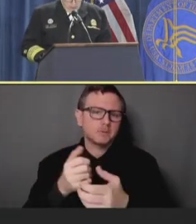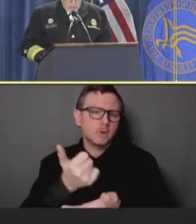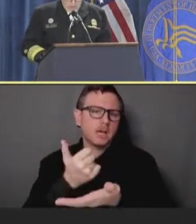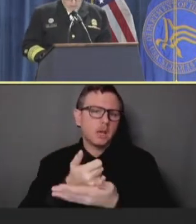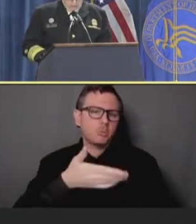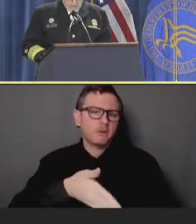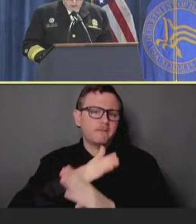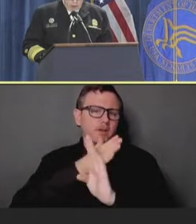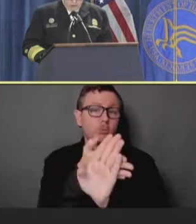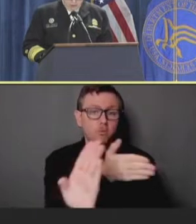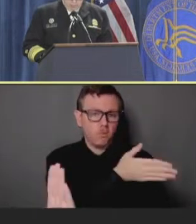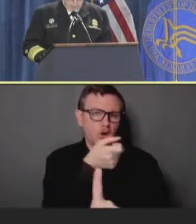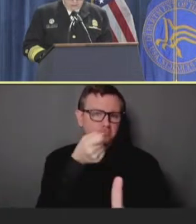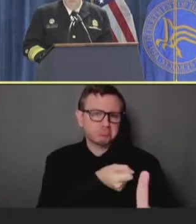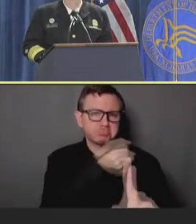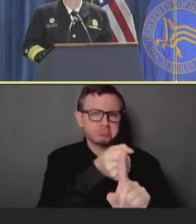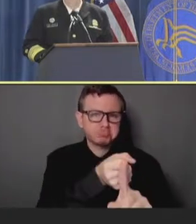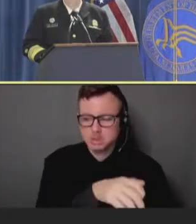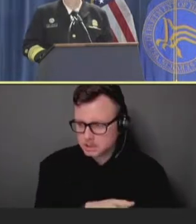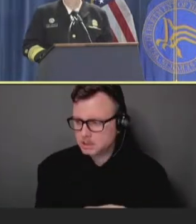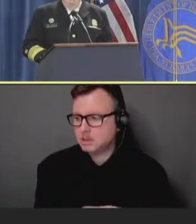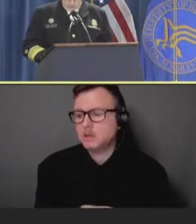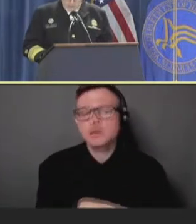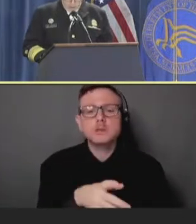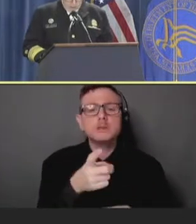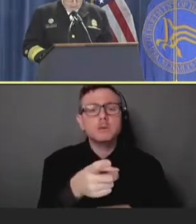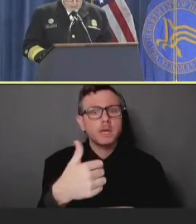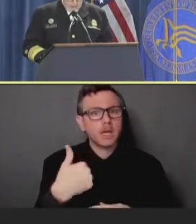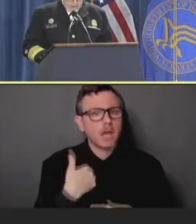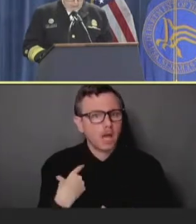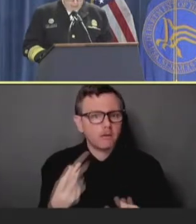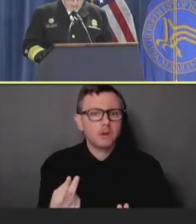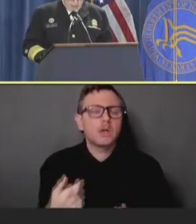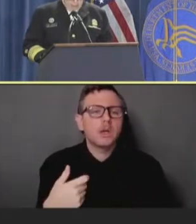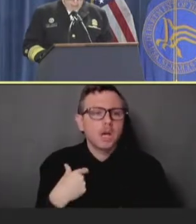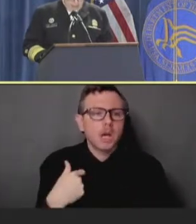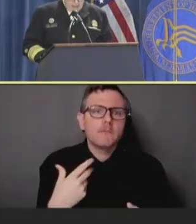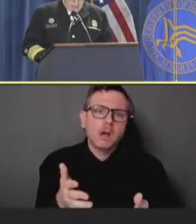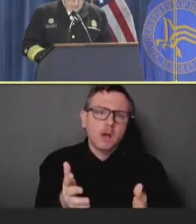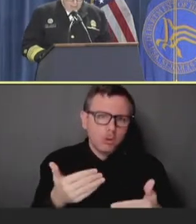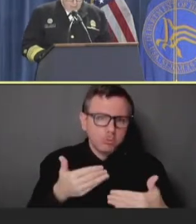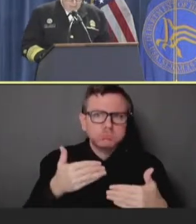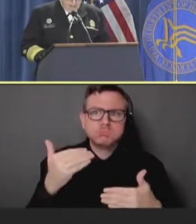We have made so much impressive progress in our response to COVID-19, but we need to we